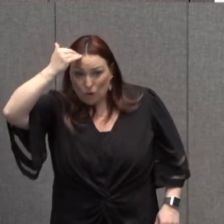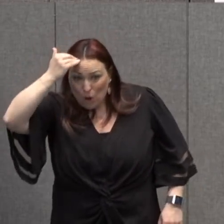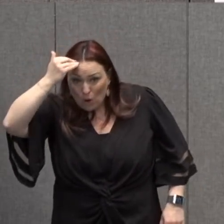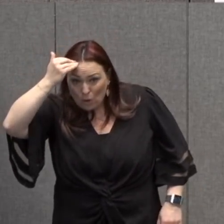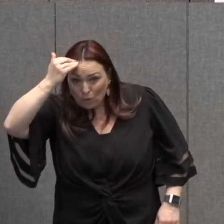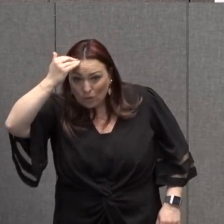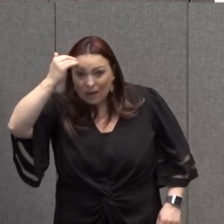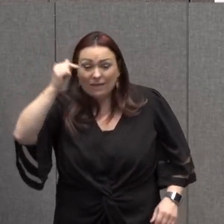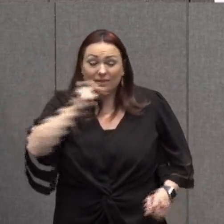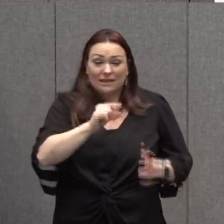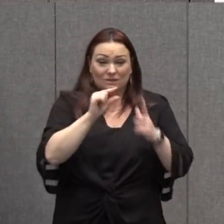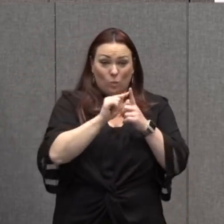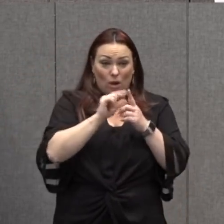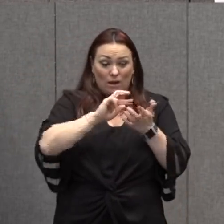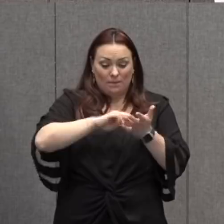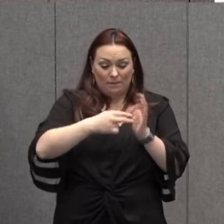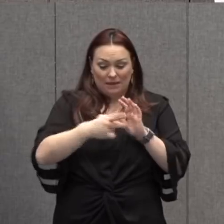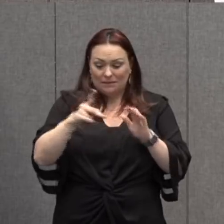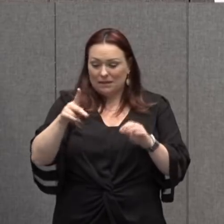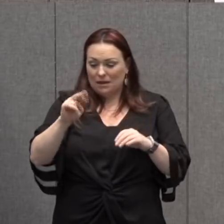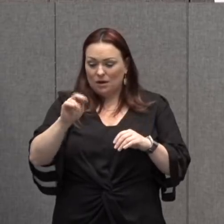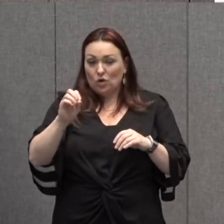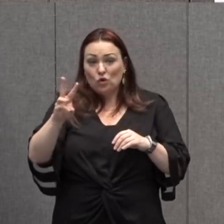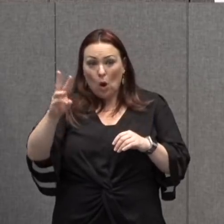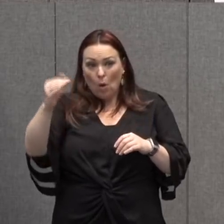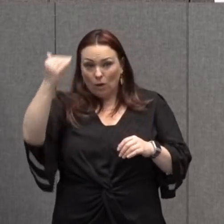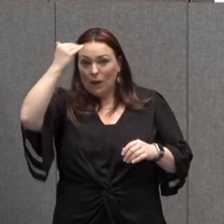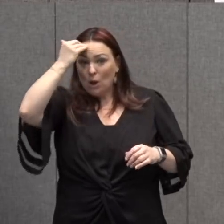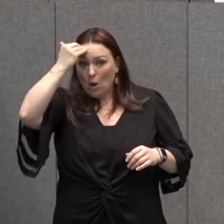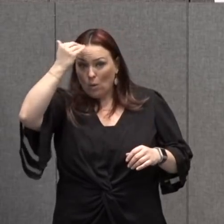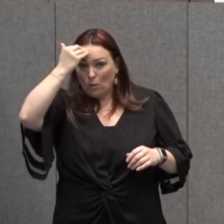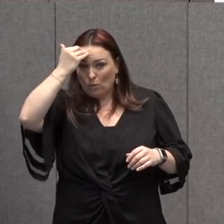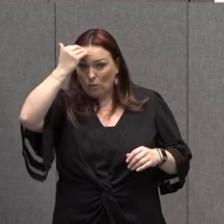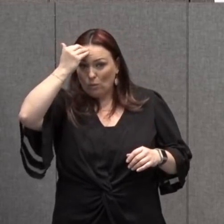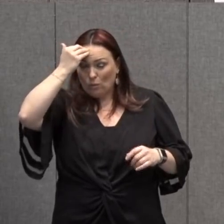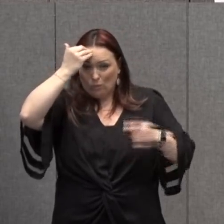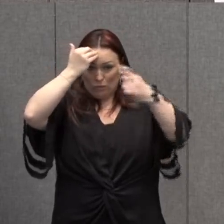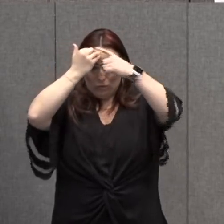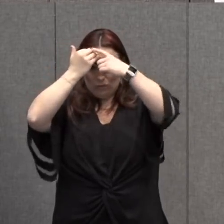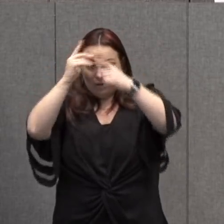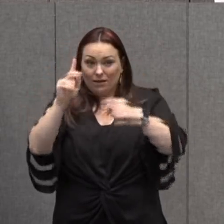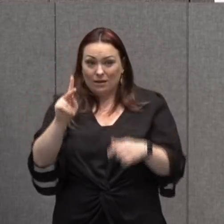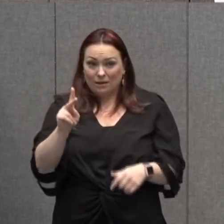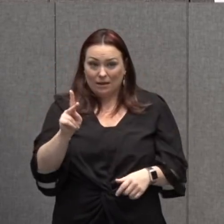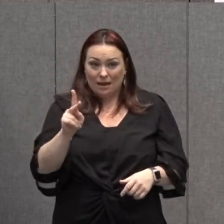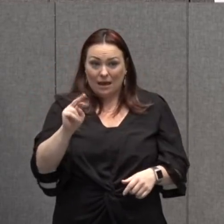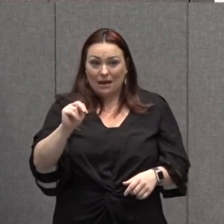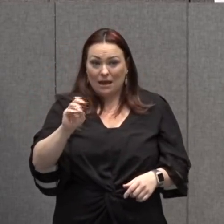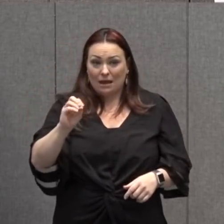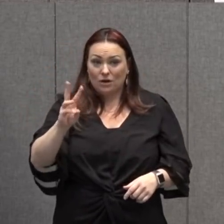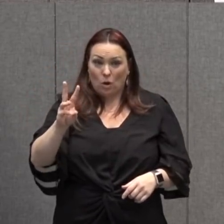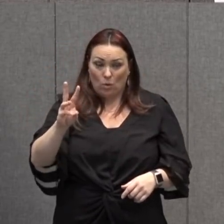So this is when you know something for sure, K-N-O-W. Tricky word.